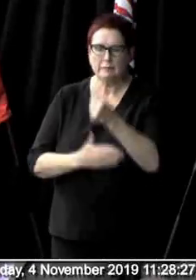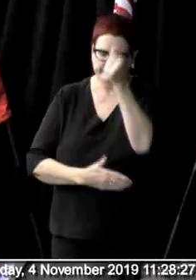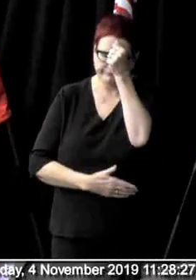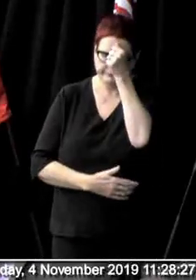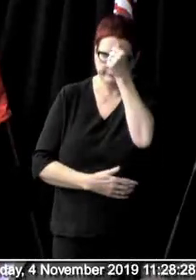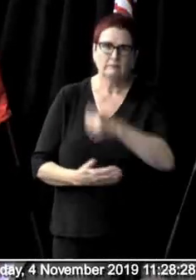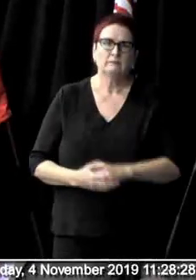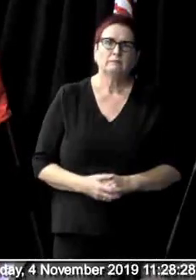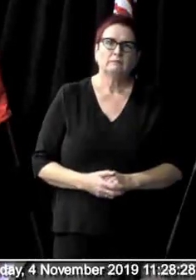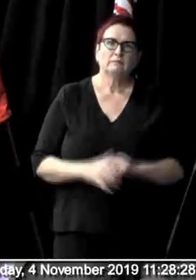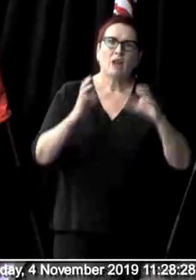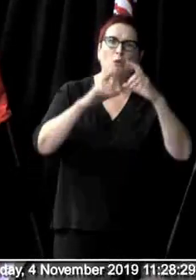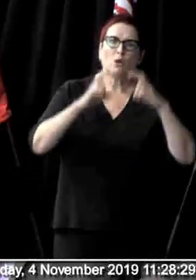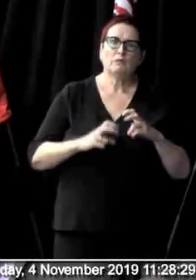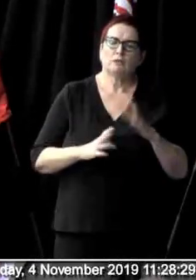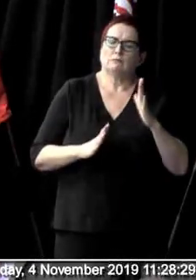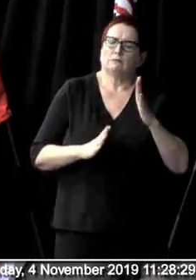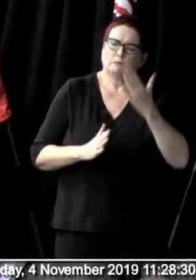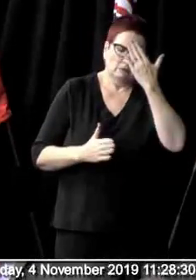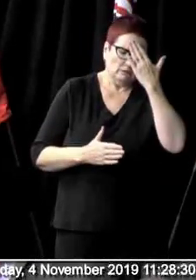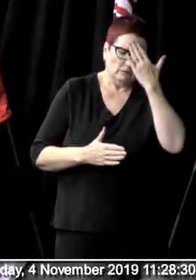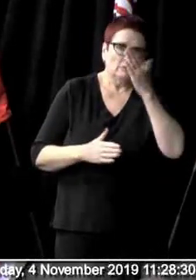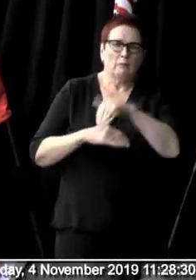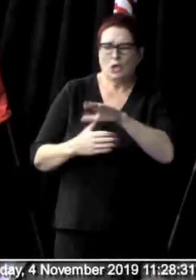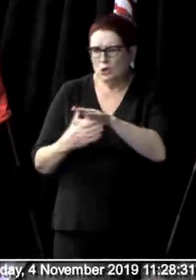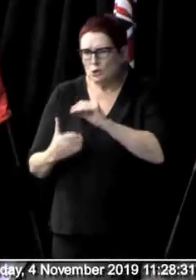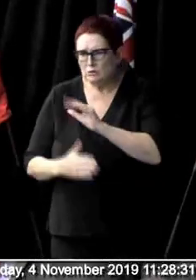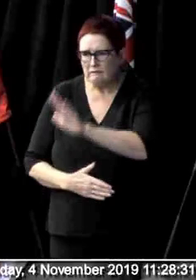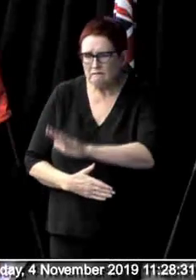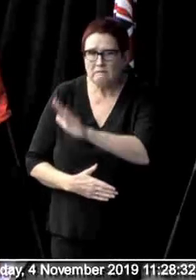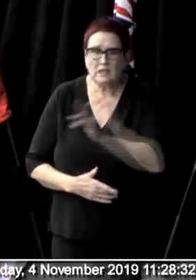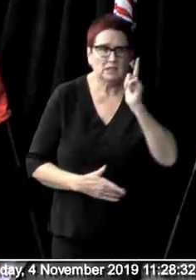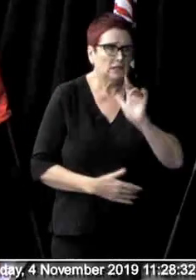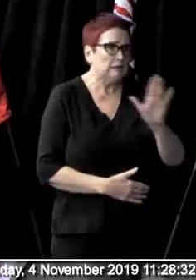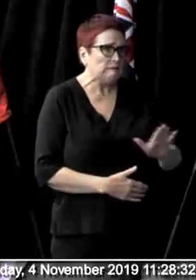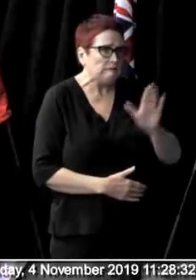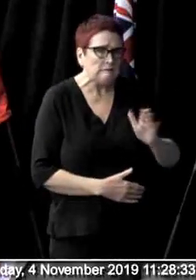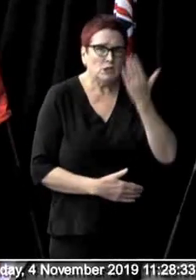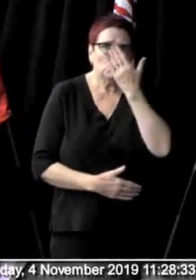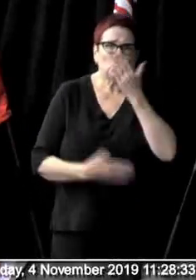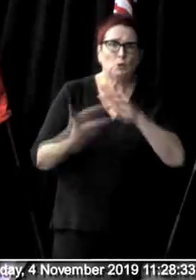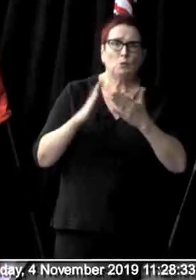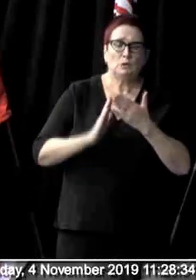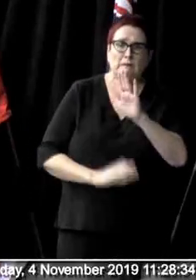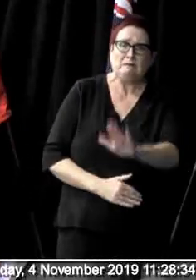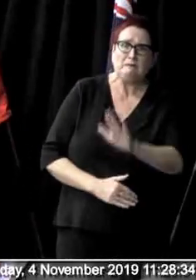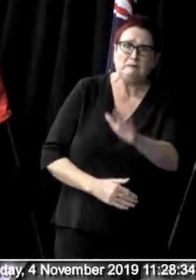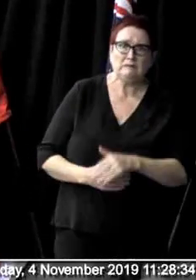The Commission’s thoughts are with that young student, the teacher and the school community. However, this incident will not be the subject